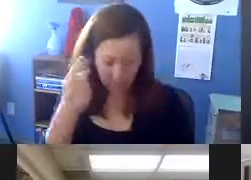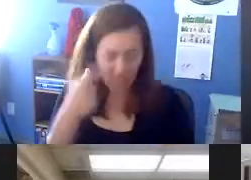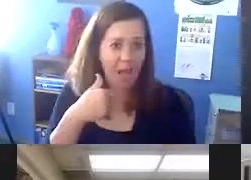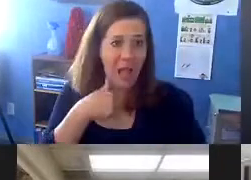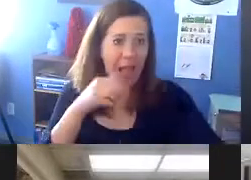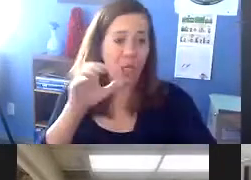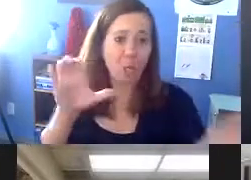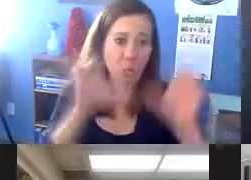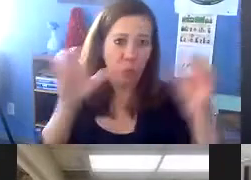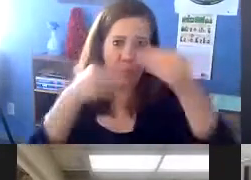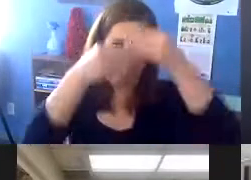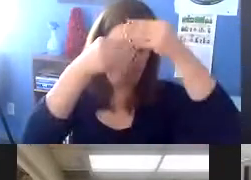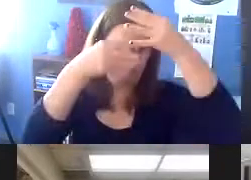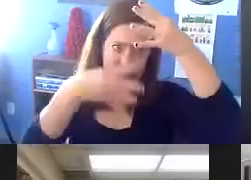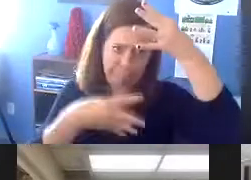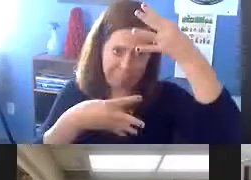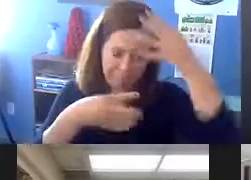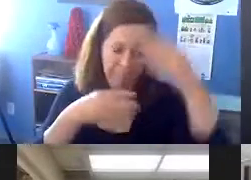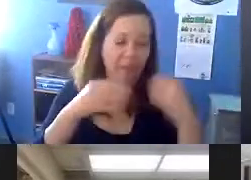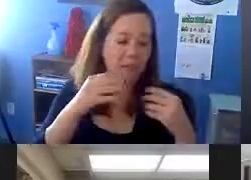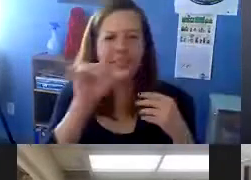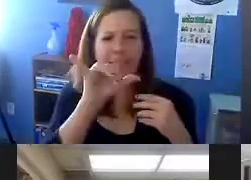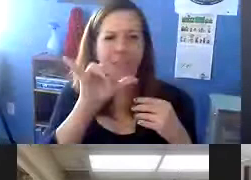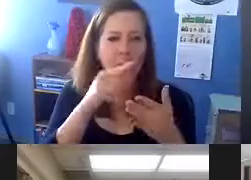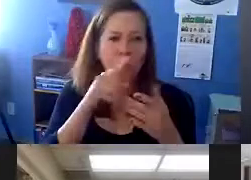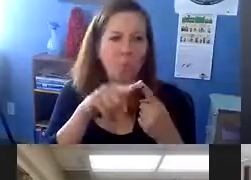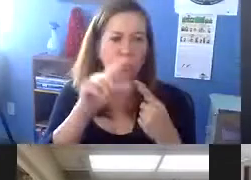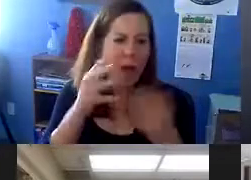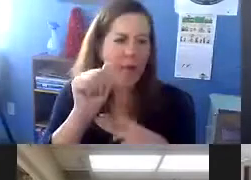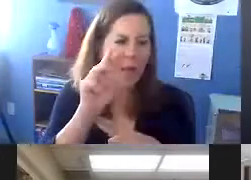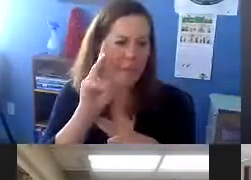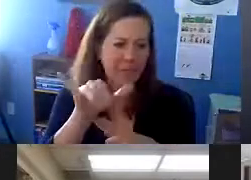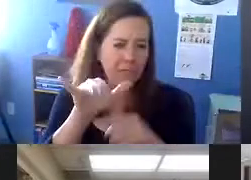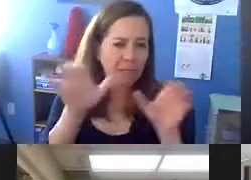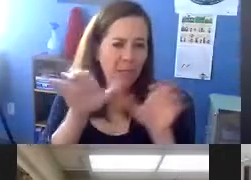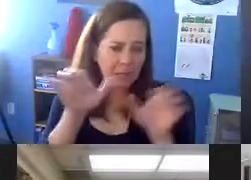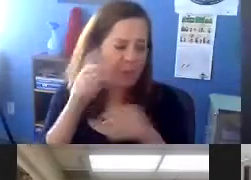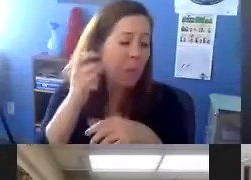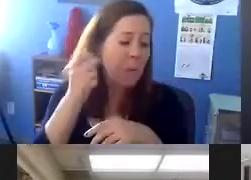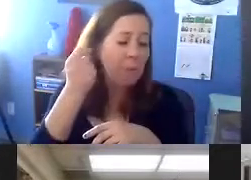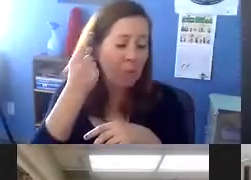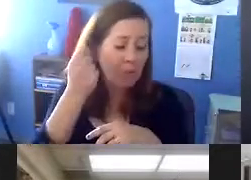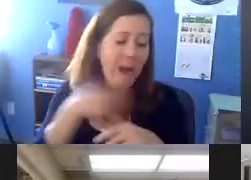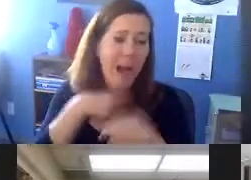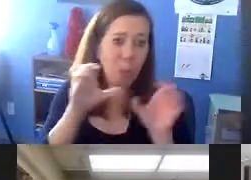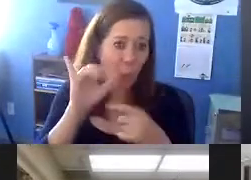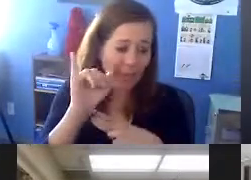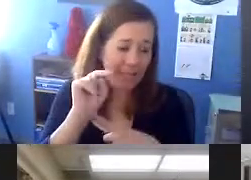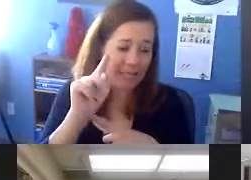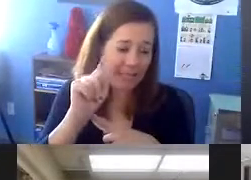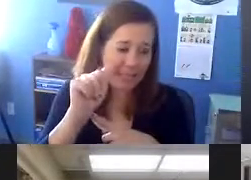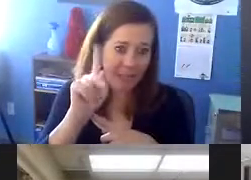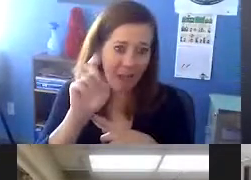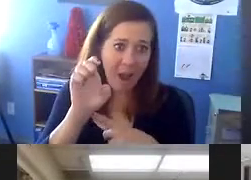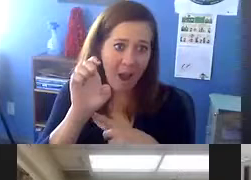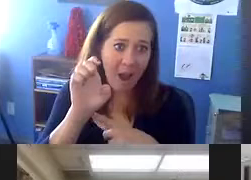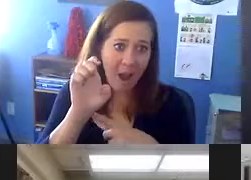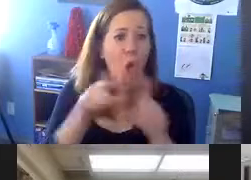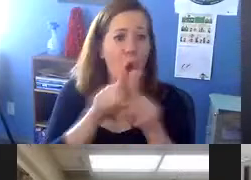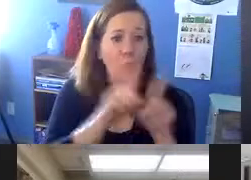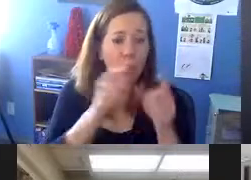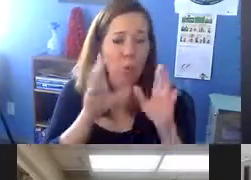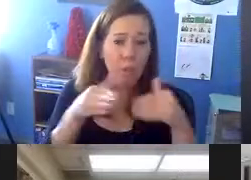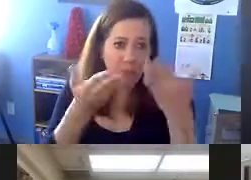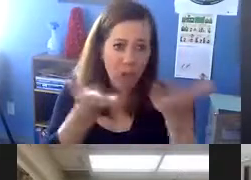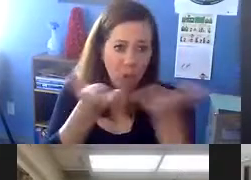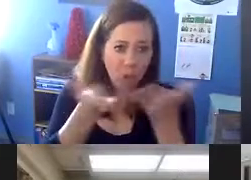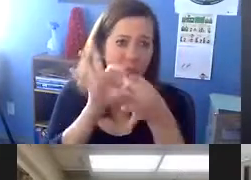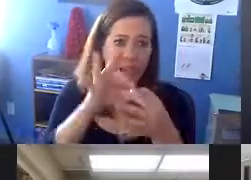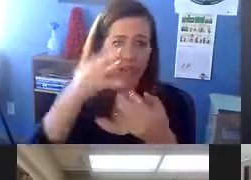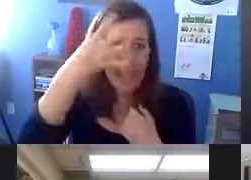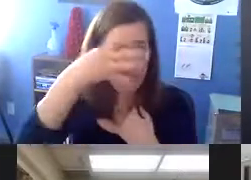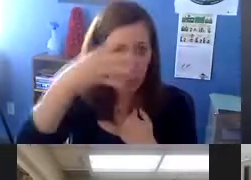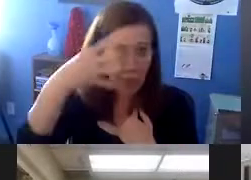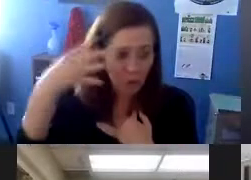I do different things, similar to what Amy does, but I also provide other services like intake, immigration,